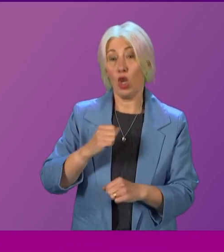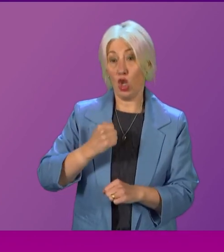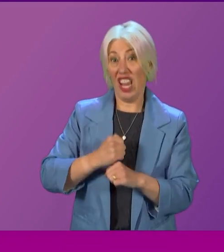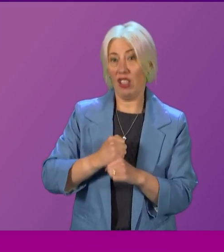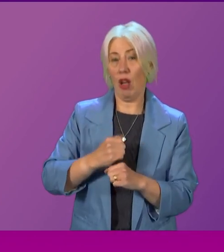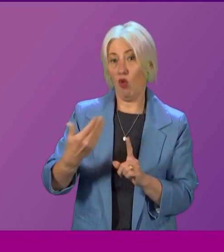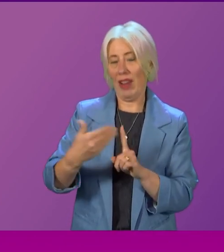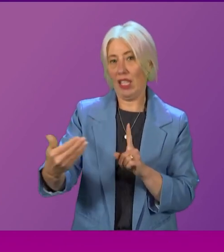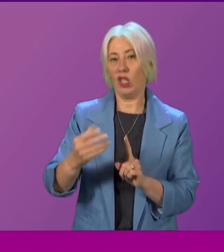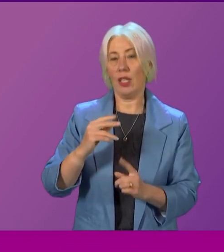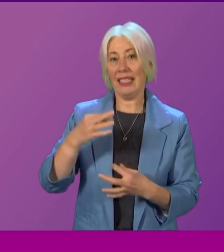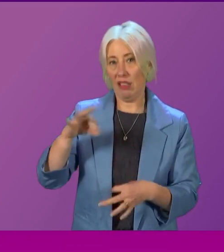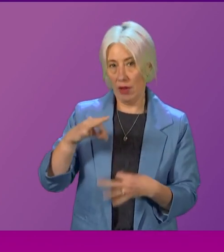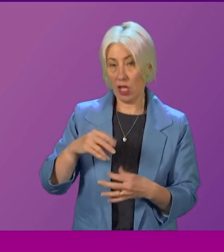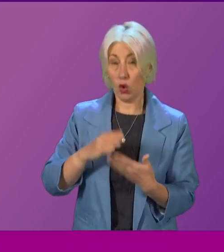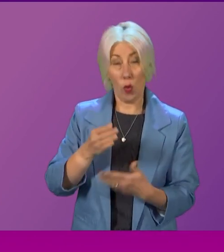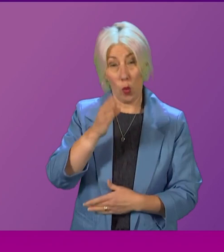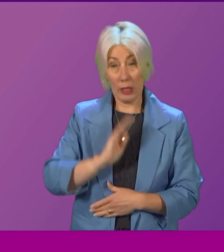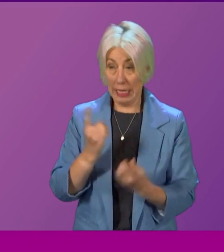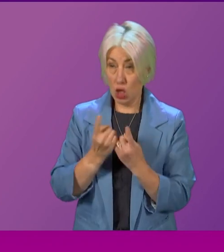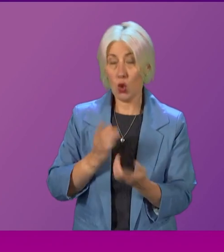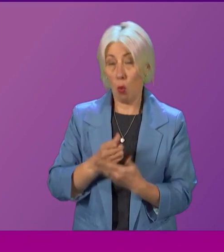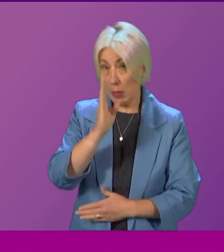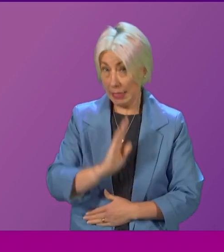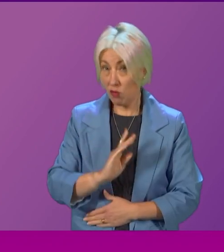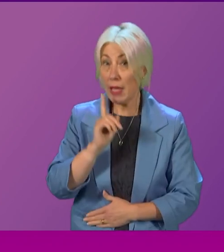We are taking these issues seriously, but we are seeking to proceed in a way that will